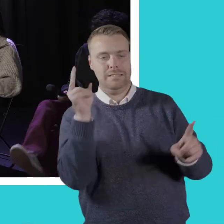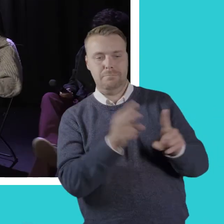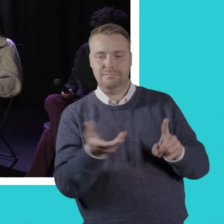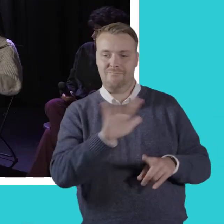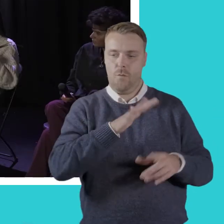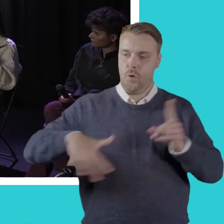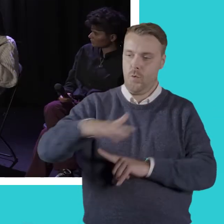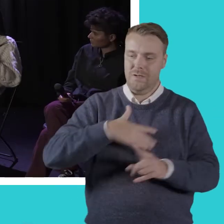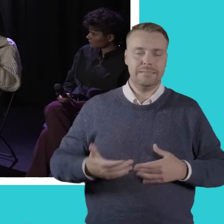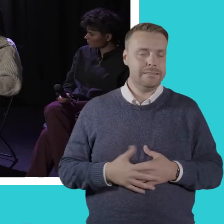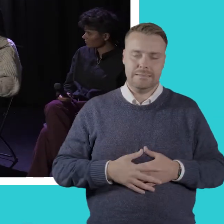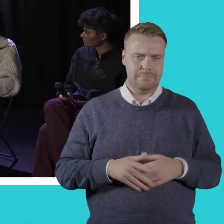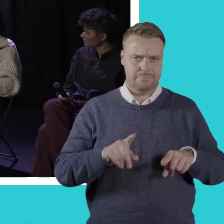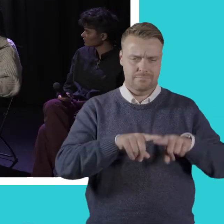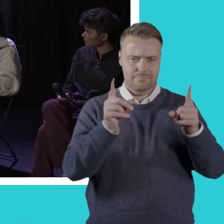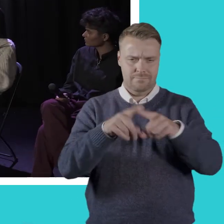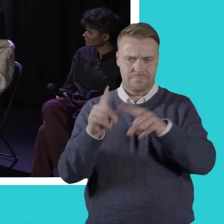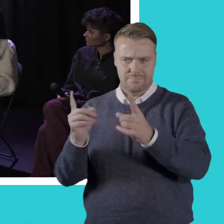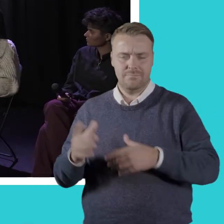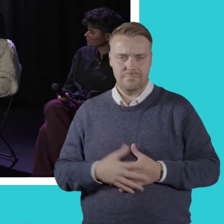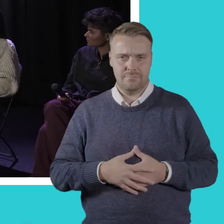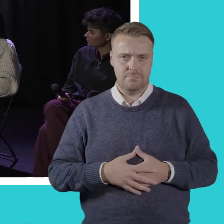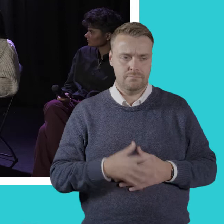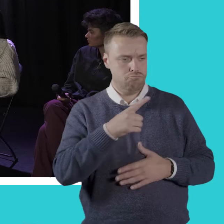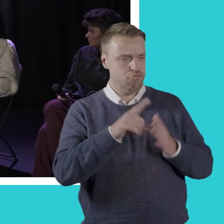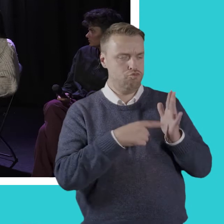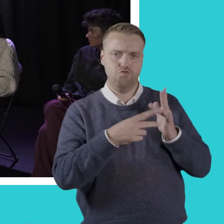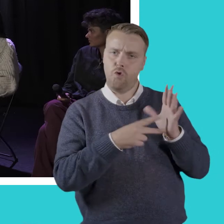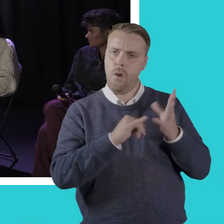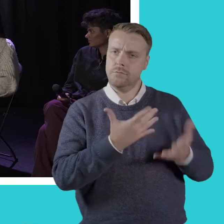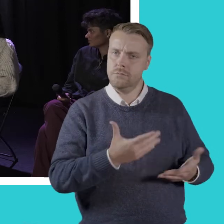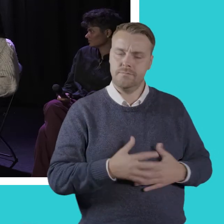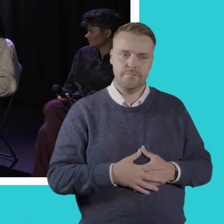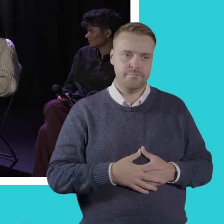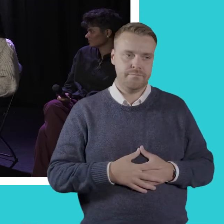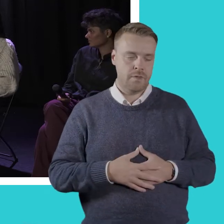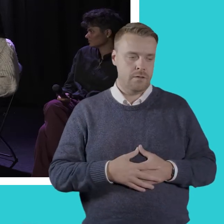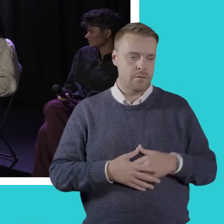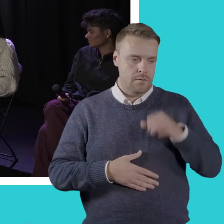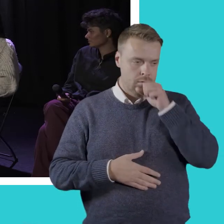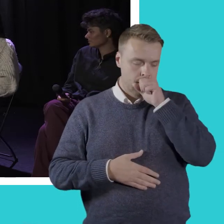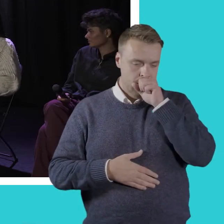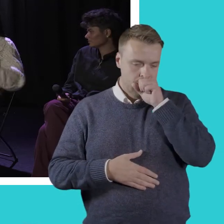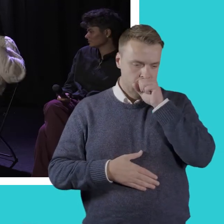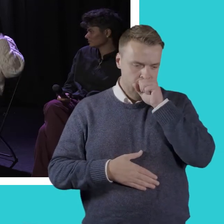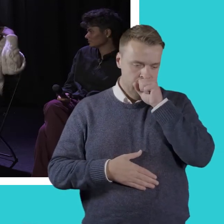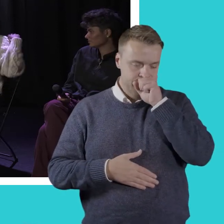occupy those spaces. So I love that you've brought that up and how about you Jonas? Yeah so I'm quite lucky actually. So one of my quotes let me start one of my